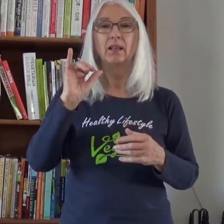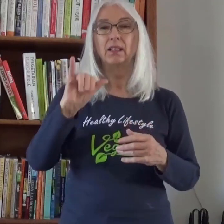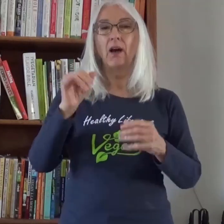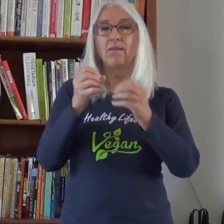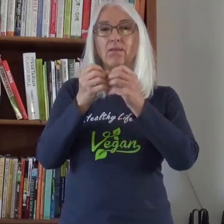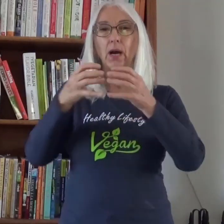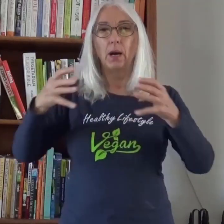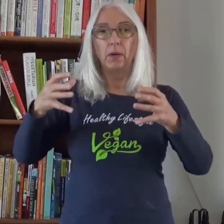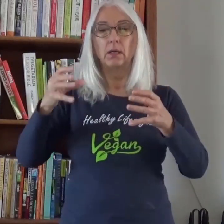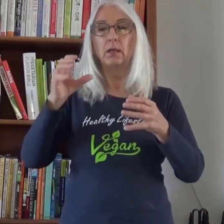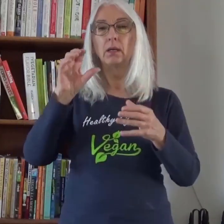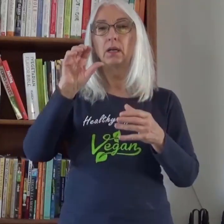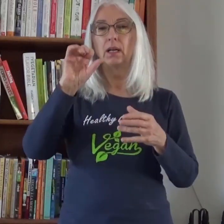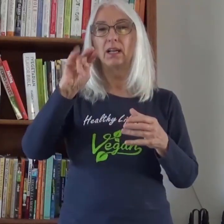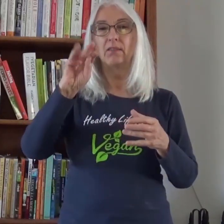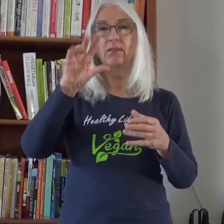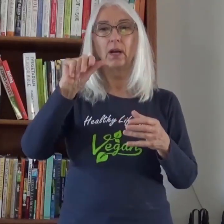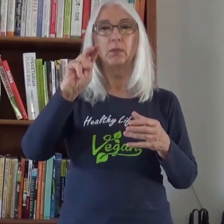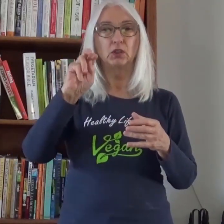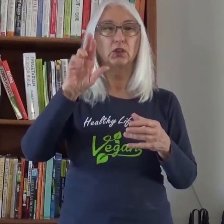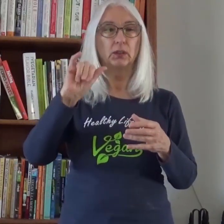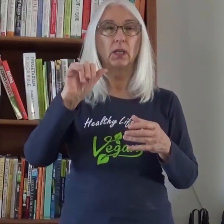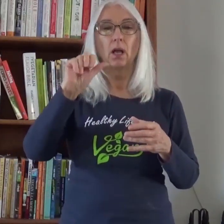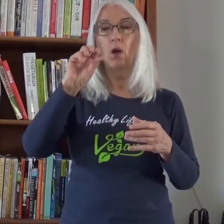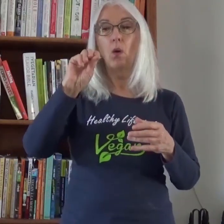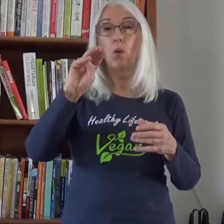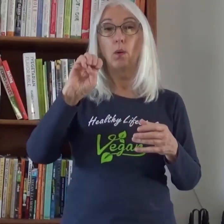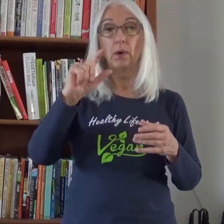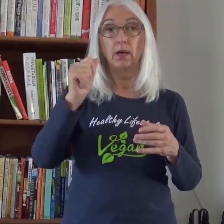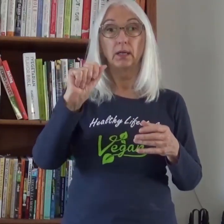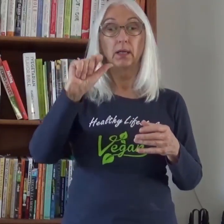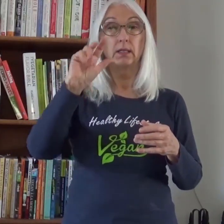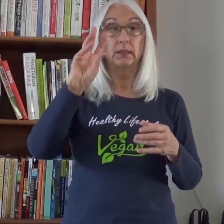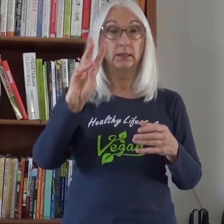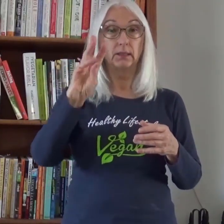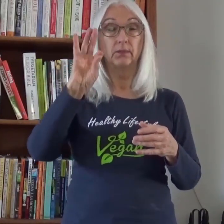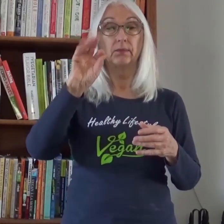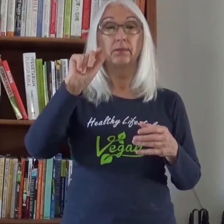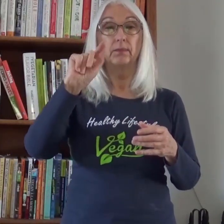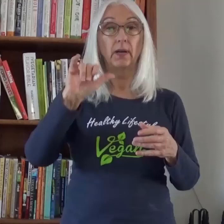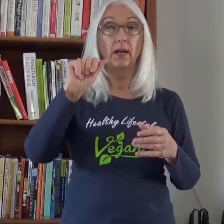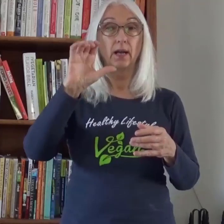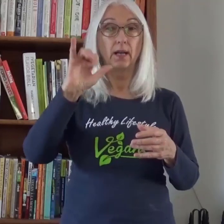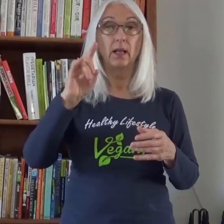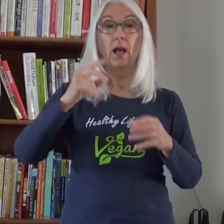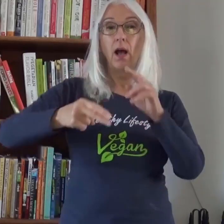It is an inflammatory omega-6 fatty acid.